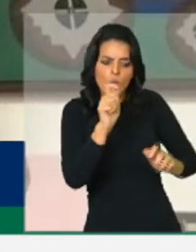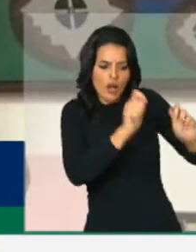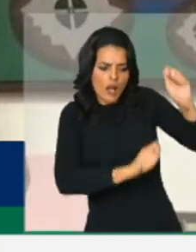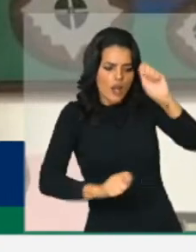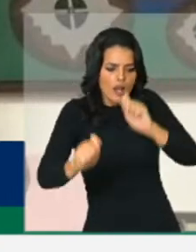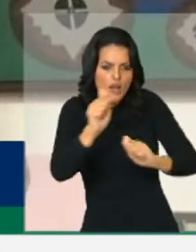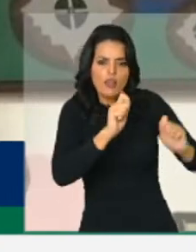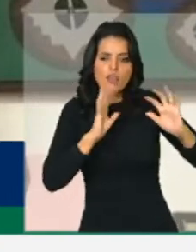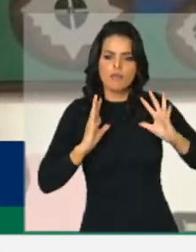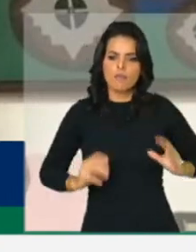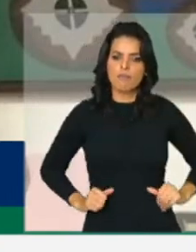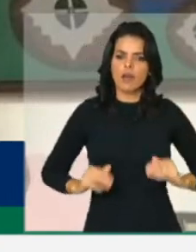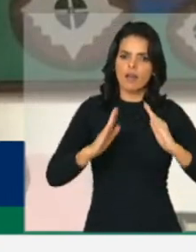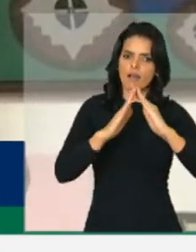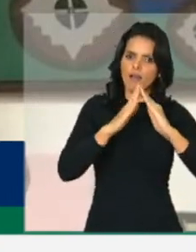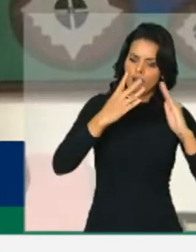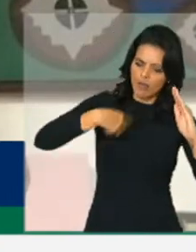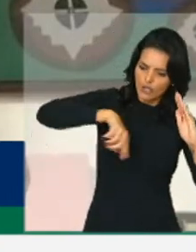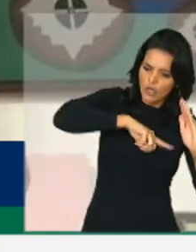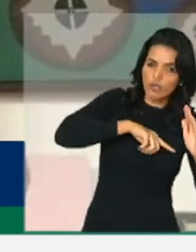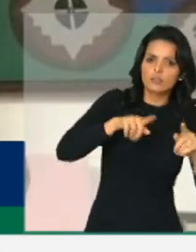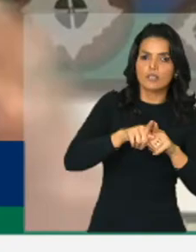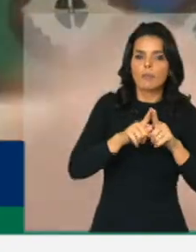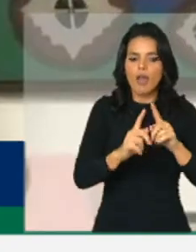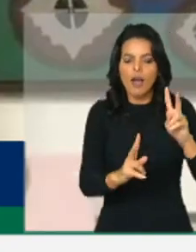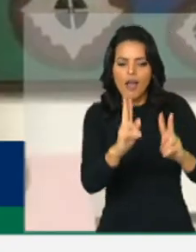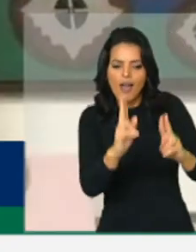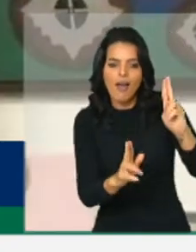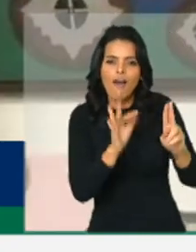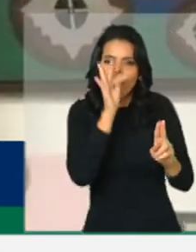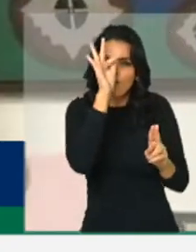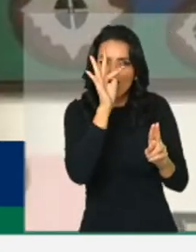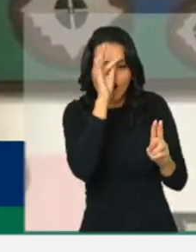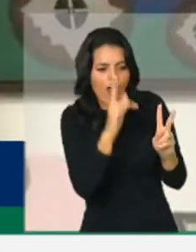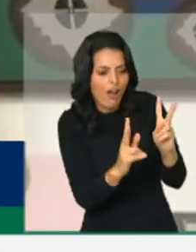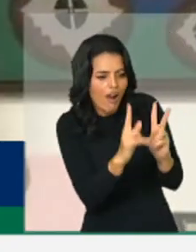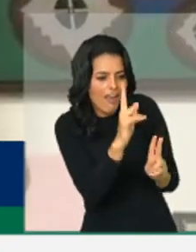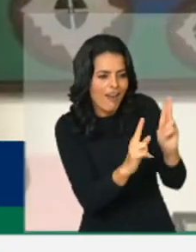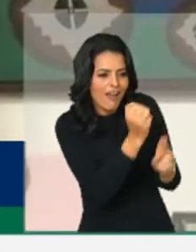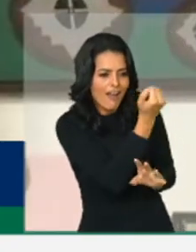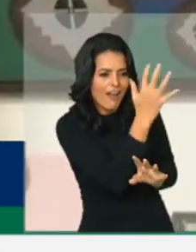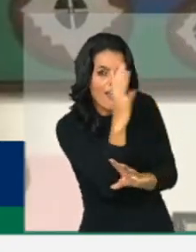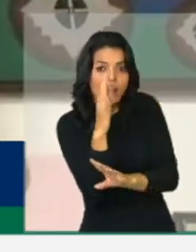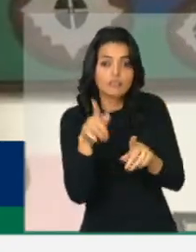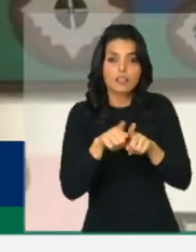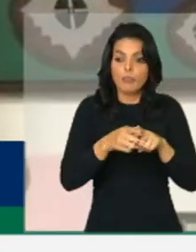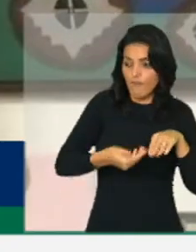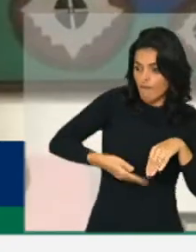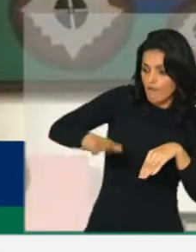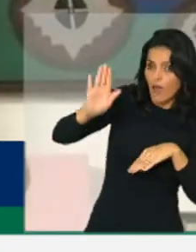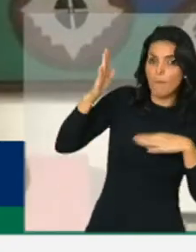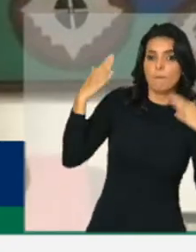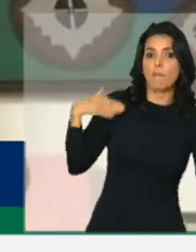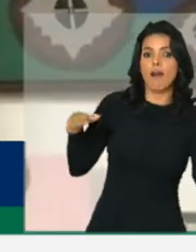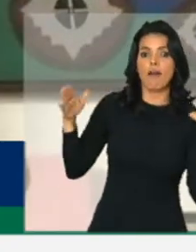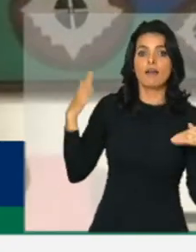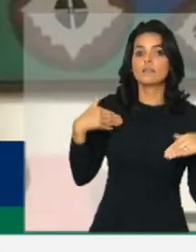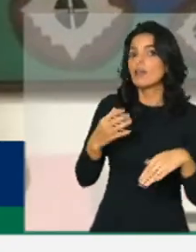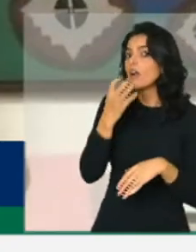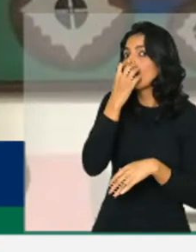NÓS SABEMOS... QUE ERA MUITO IMPORTANTE QUE... A LEI 150... QUE AMPLIA... TOTALMENTE E DAR